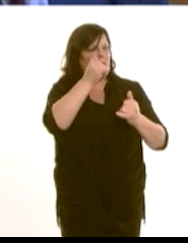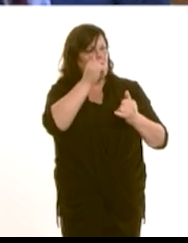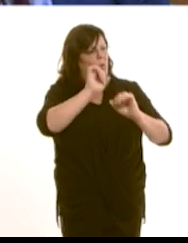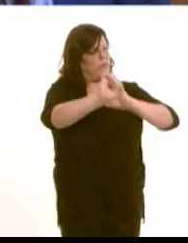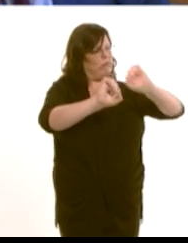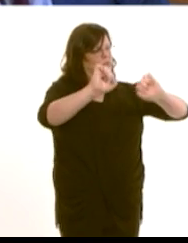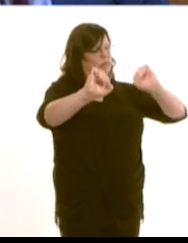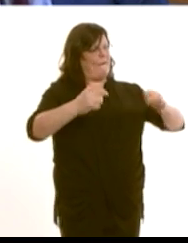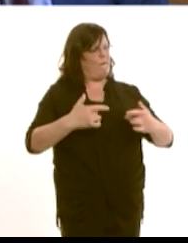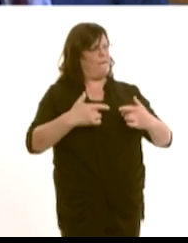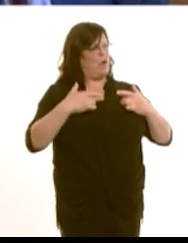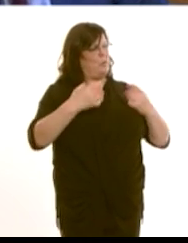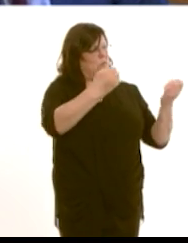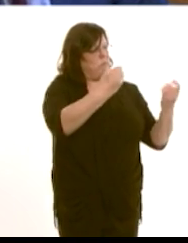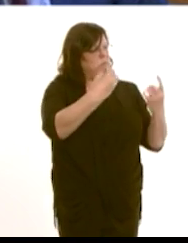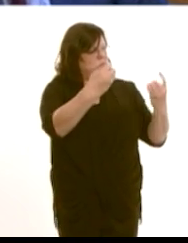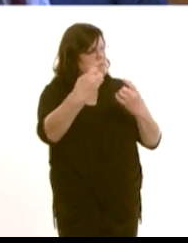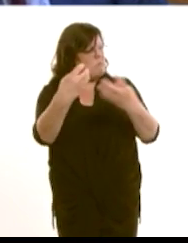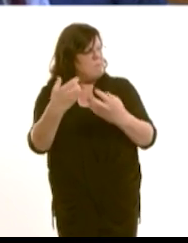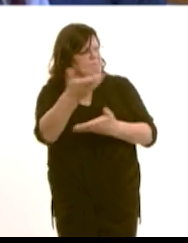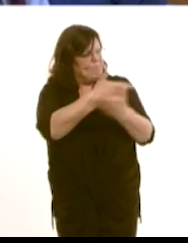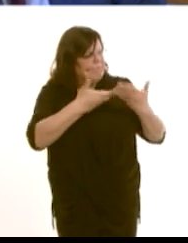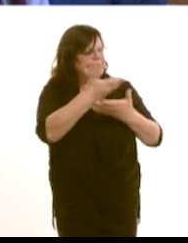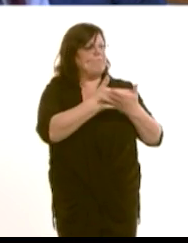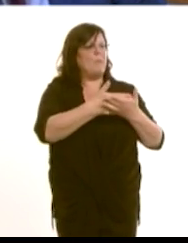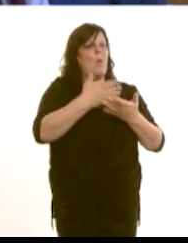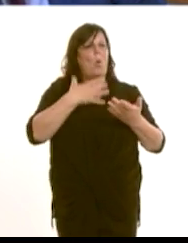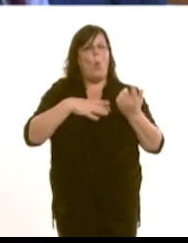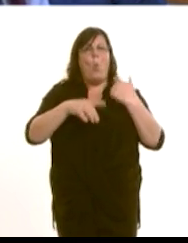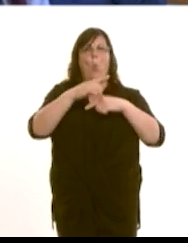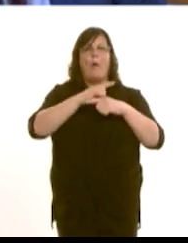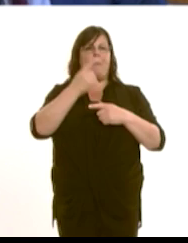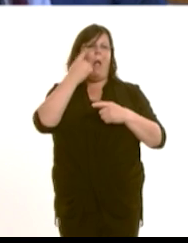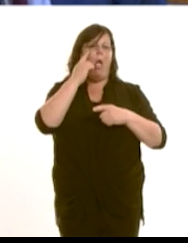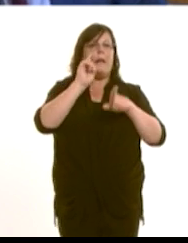We took a conscious decision to make sure that all the possibilities were examined by